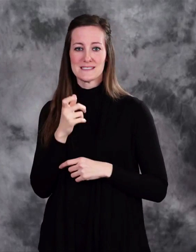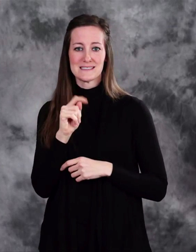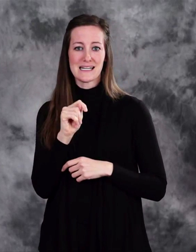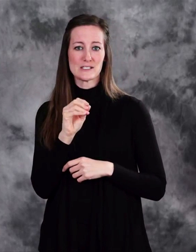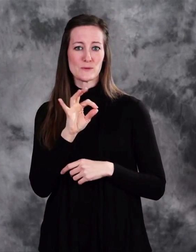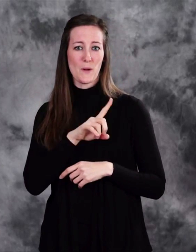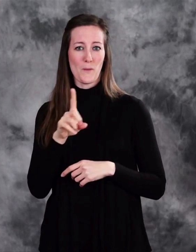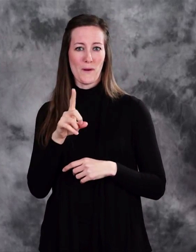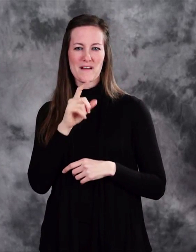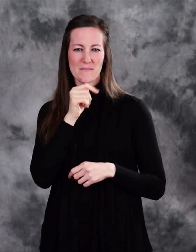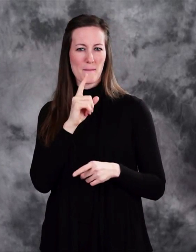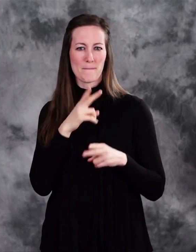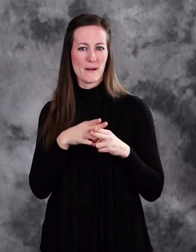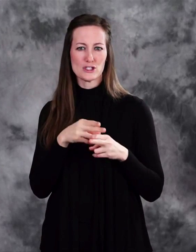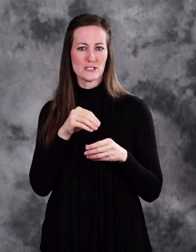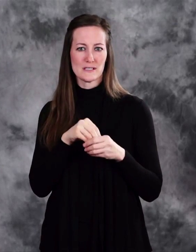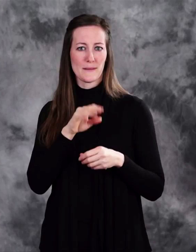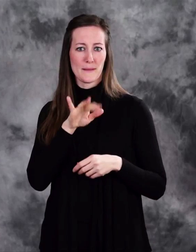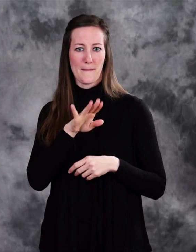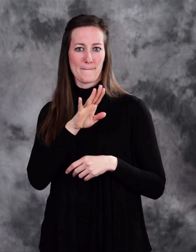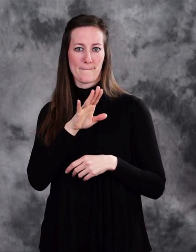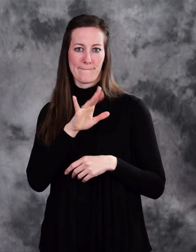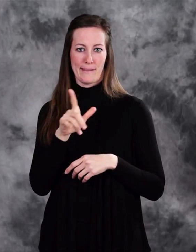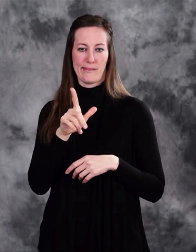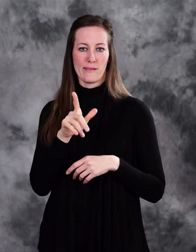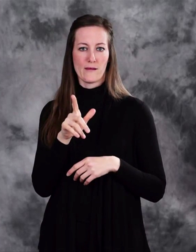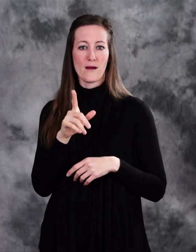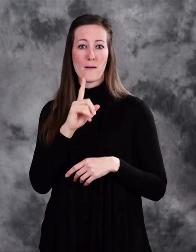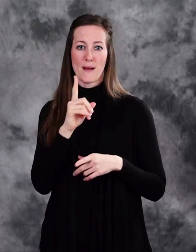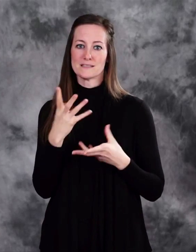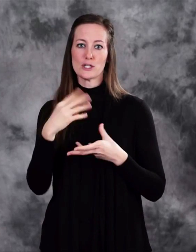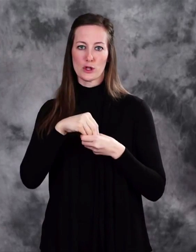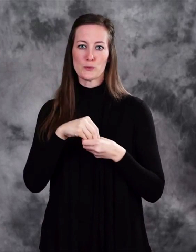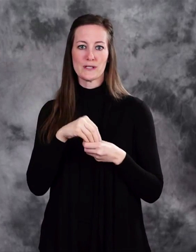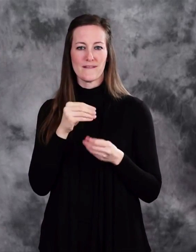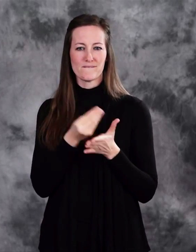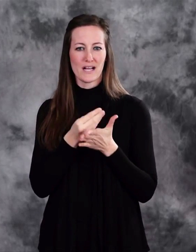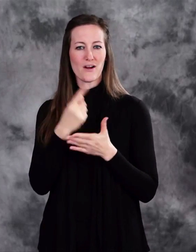Text-to-911 is not mentioned in the bill, but is included in funding